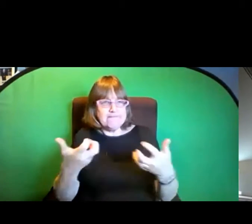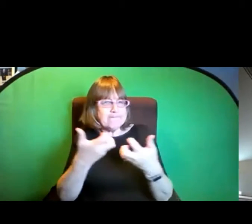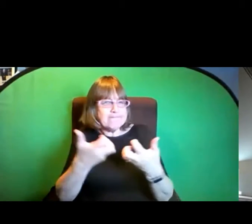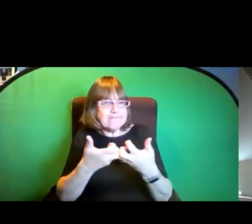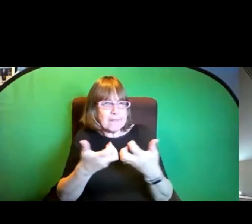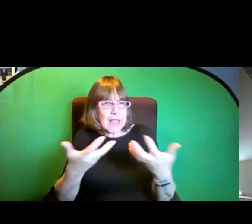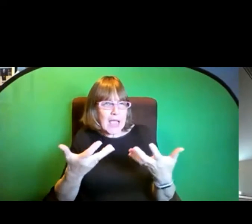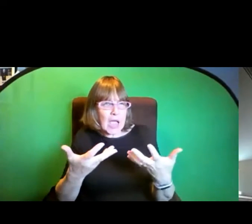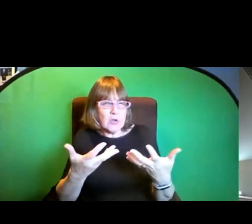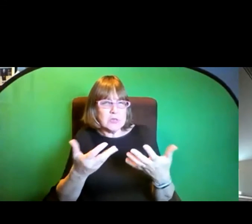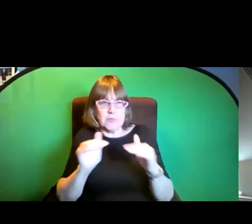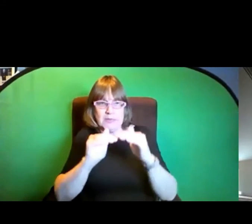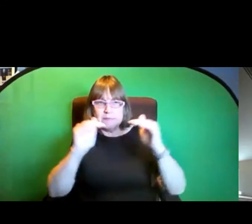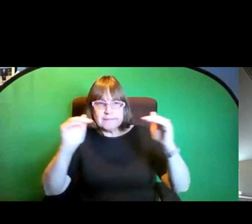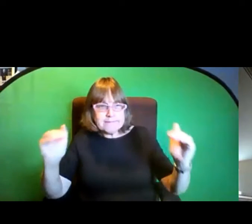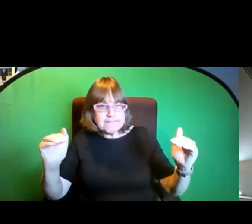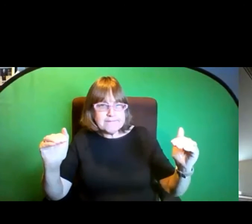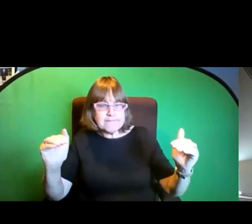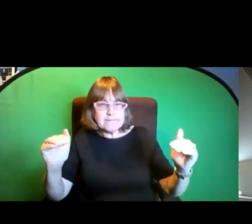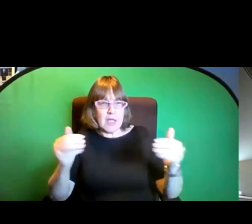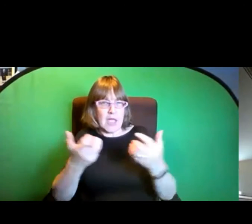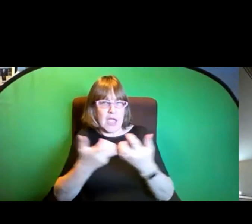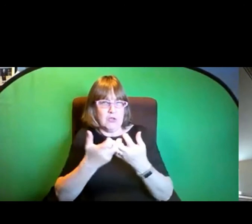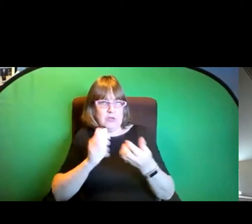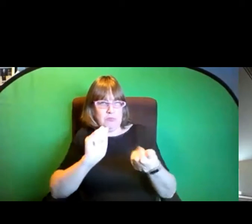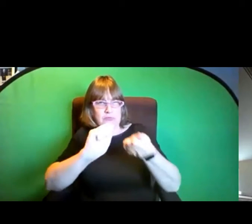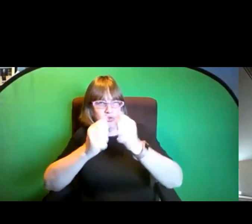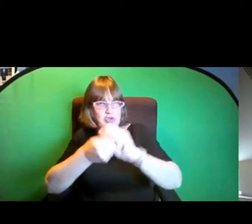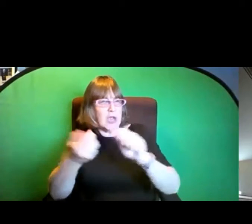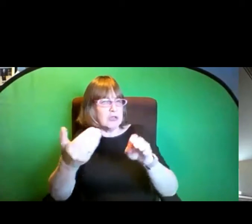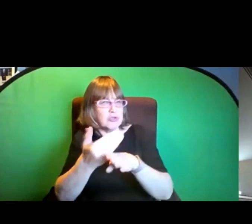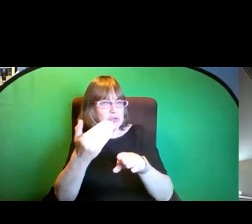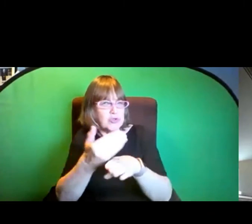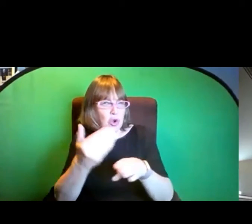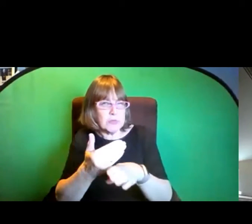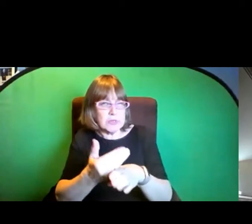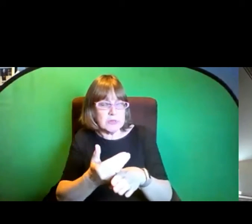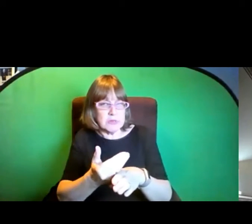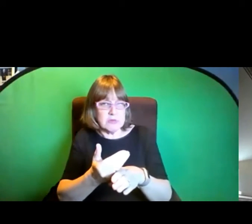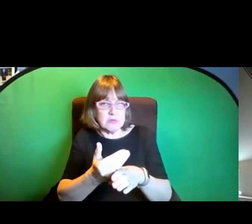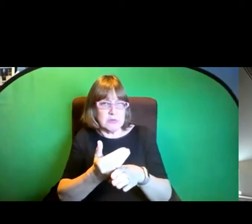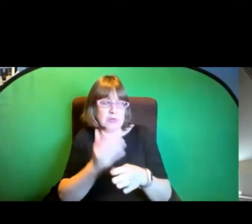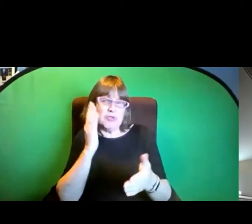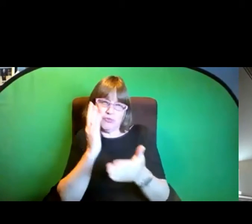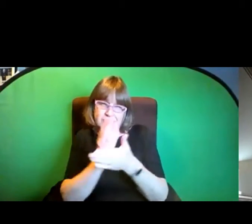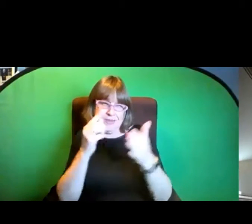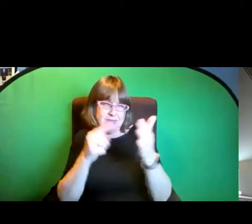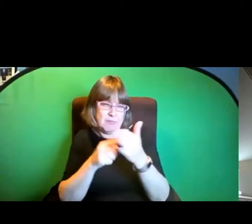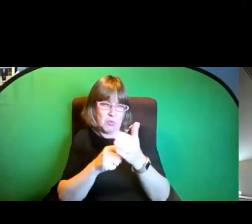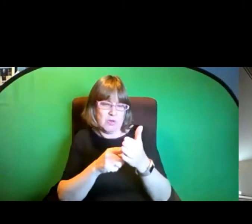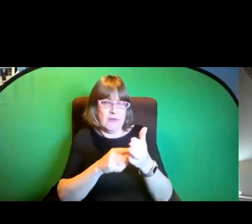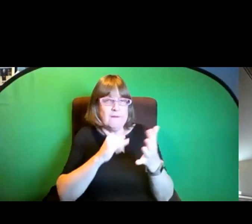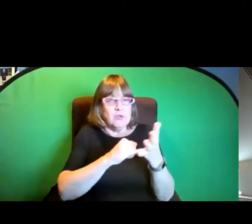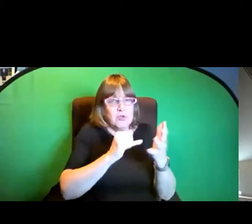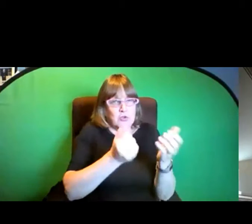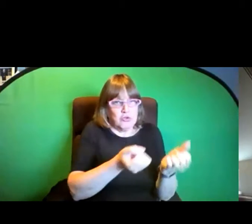just, how do we achieve that jobs transition we have to see because as we all know that's crucial both for social justice but also for actually going to,